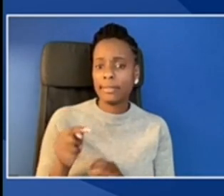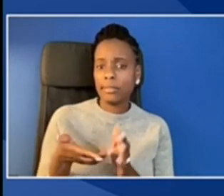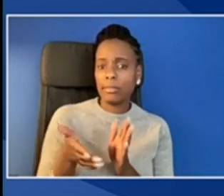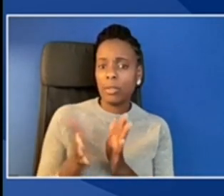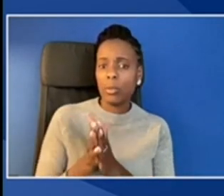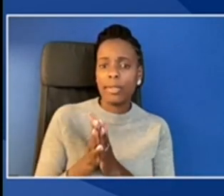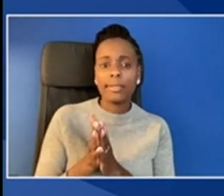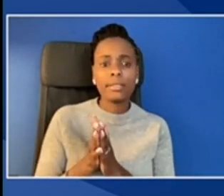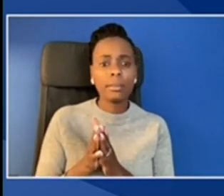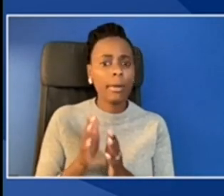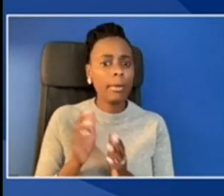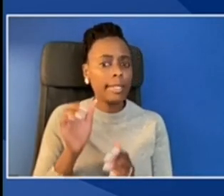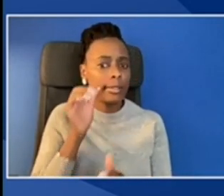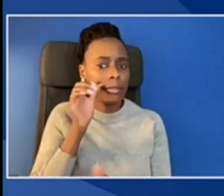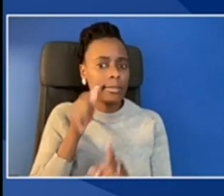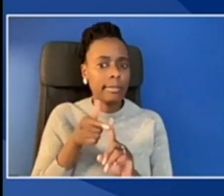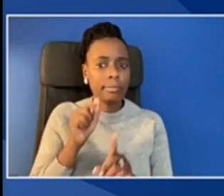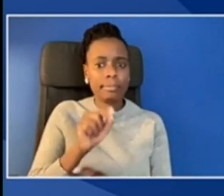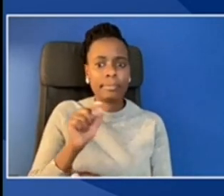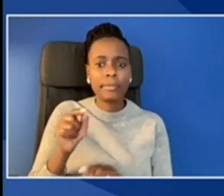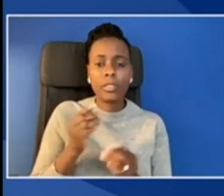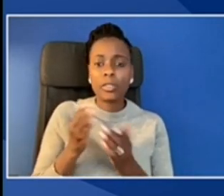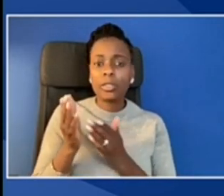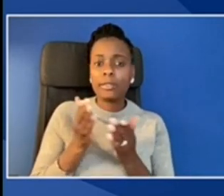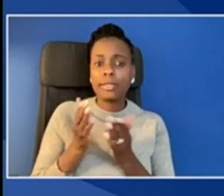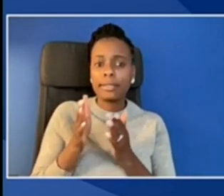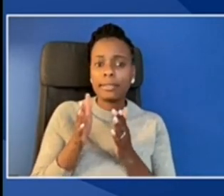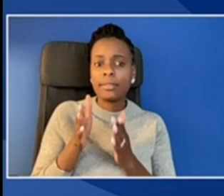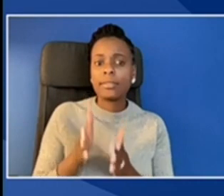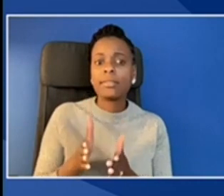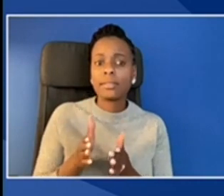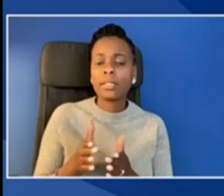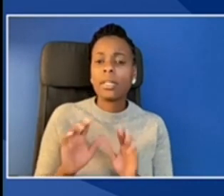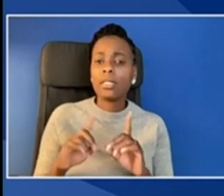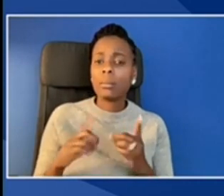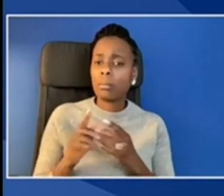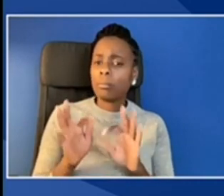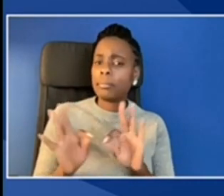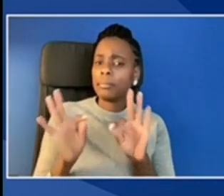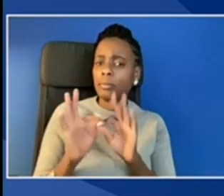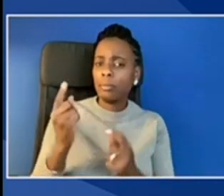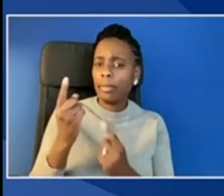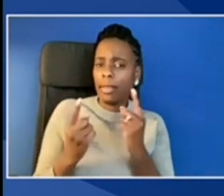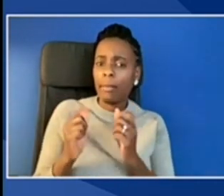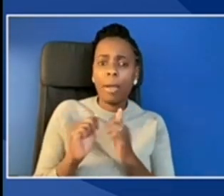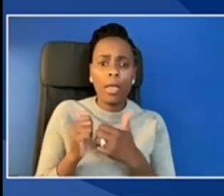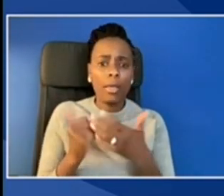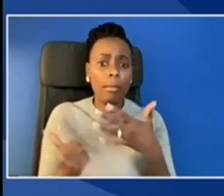that the Department should think about how they are prioritizing resource allocation,